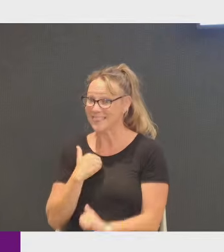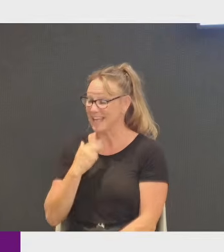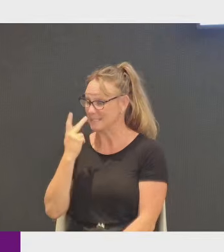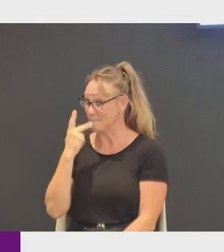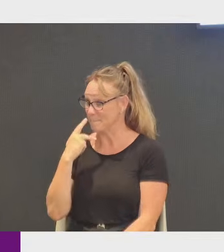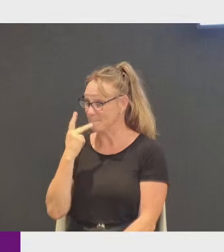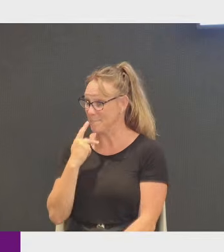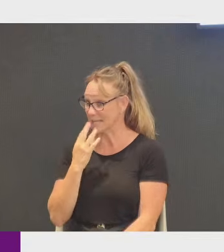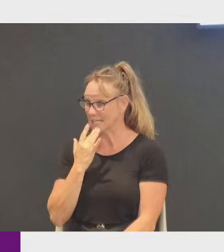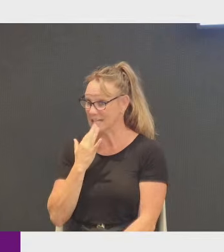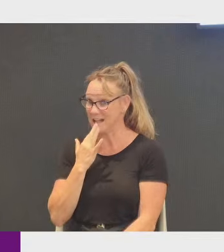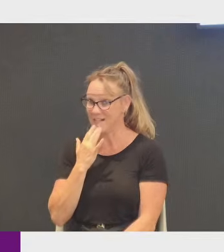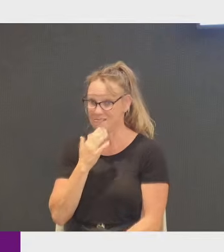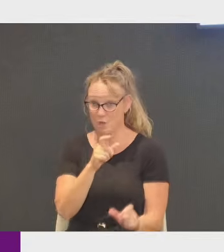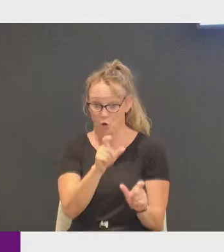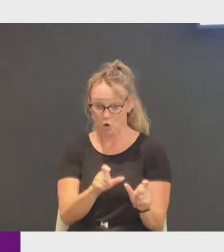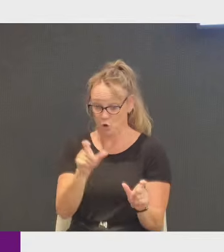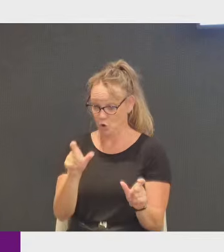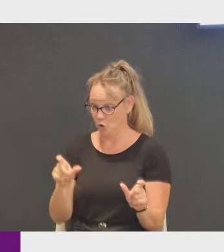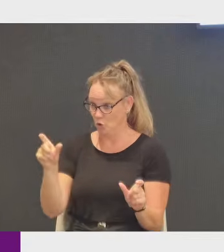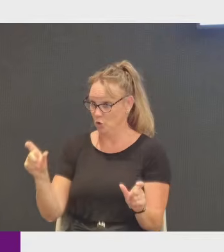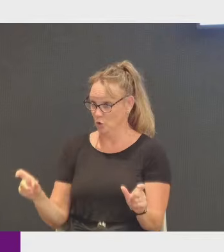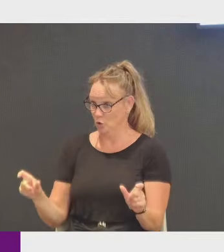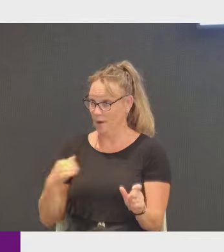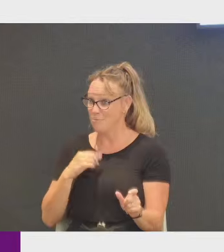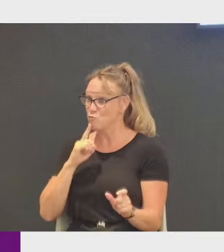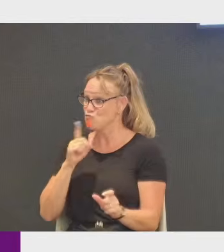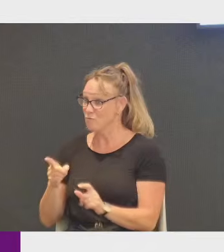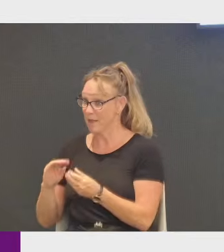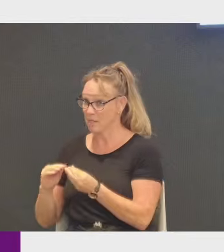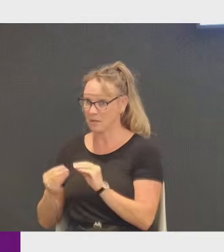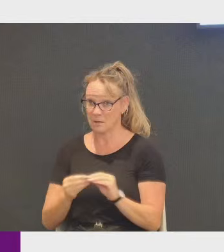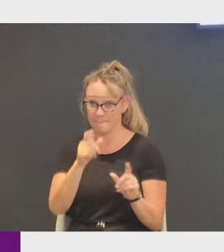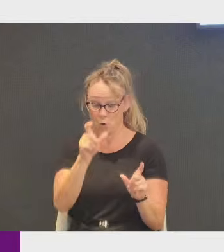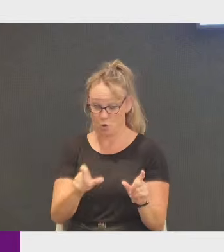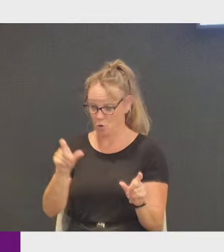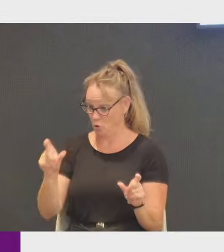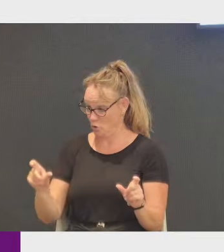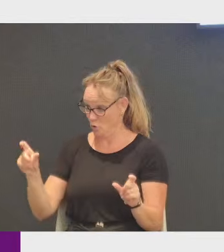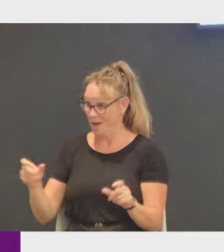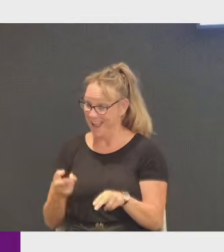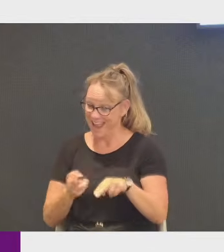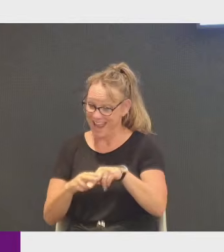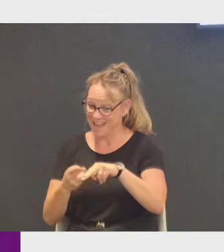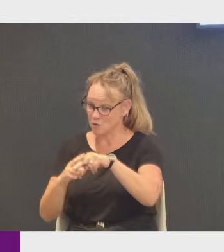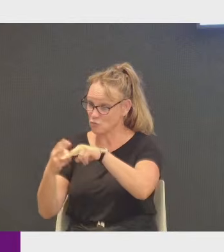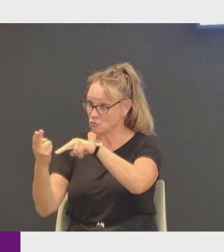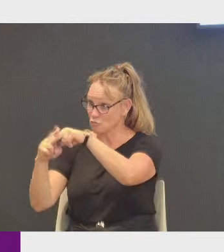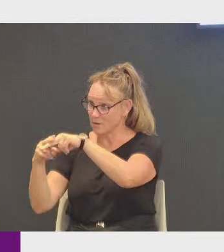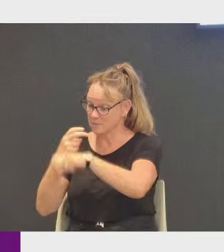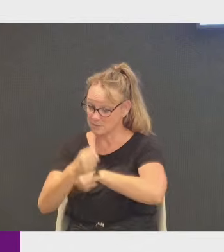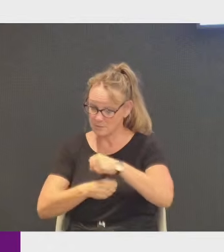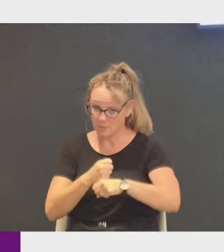compared to levy actuals, you can see those increasing rates of need in 2024 and 2025 of the